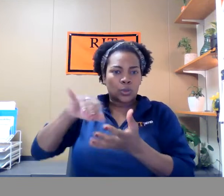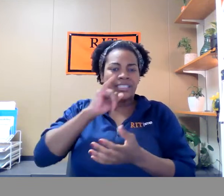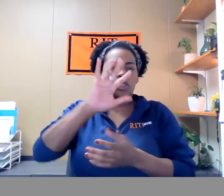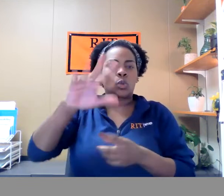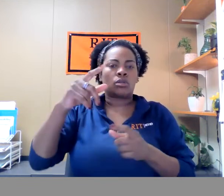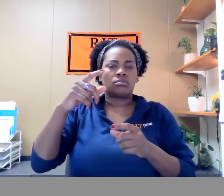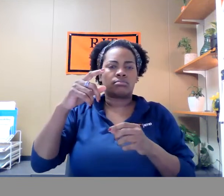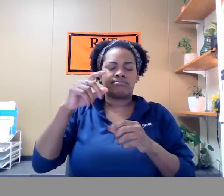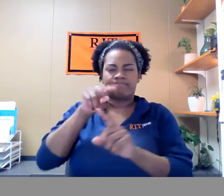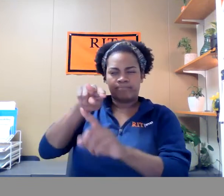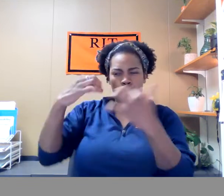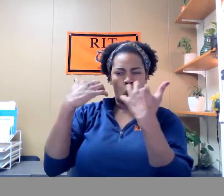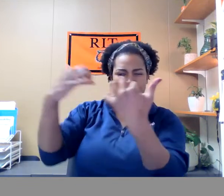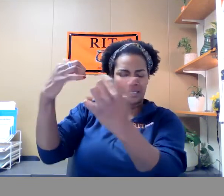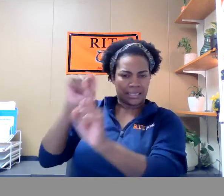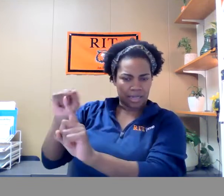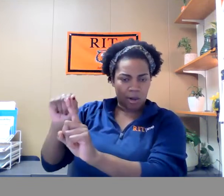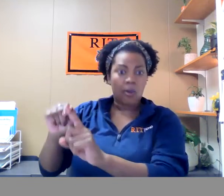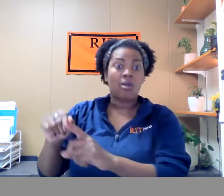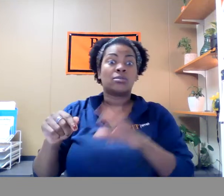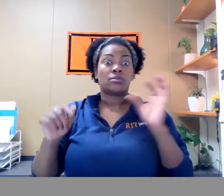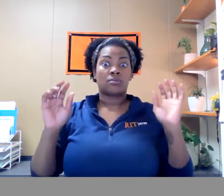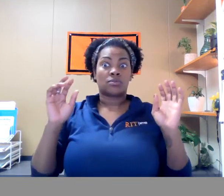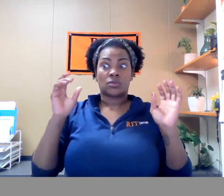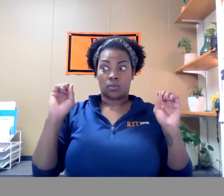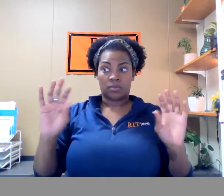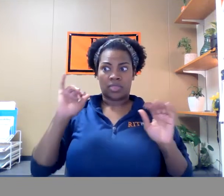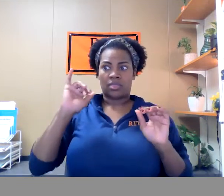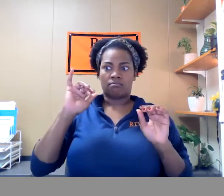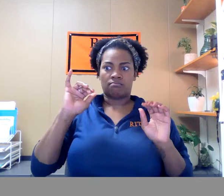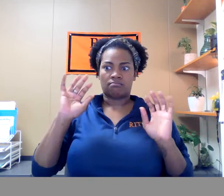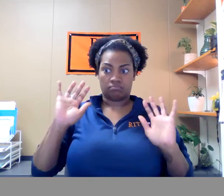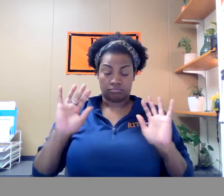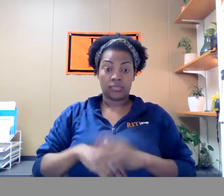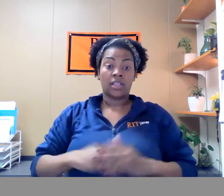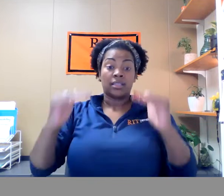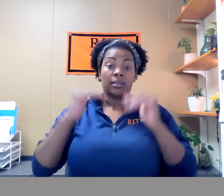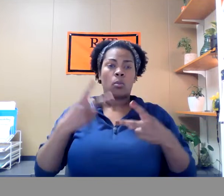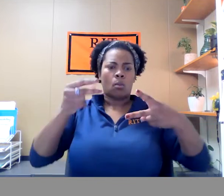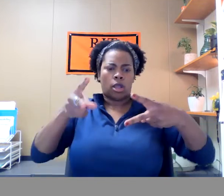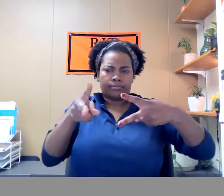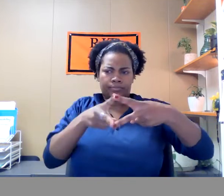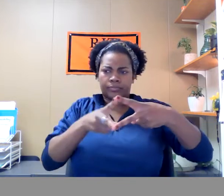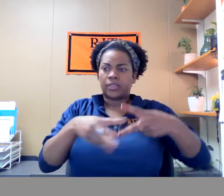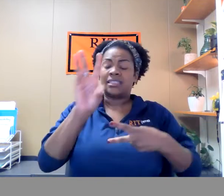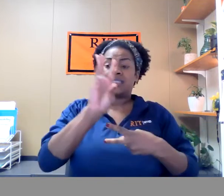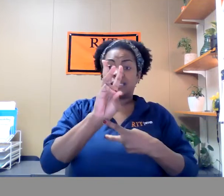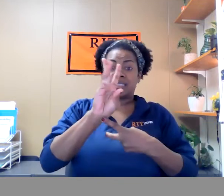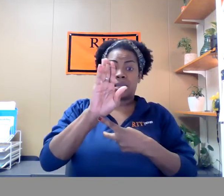And so high-school students, like in your own environment, so obviously we've been able to identify that the audience are high-school students such as yourselves,